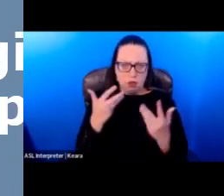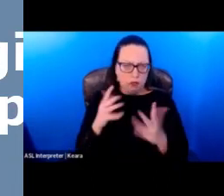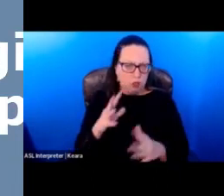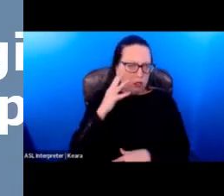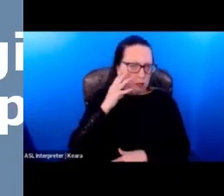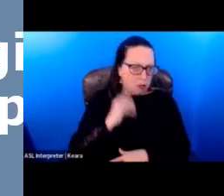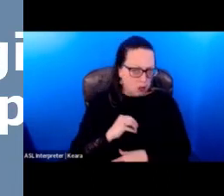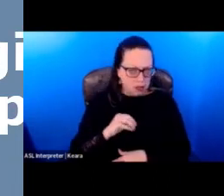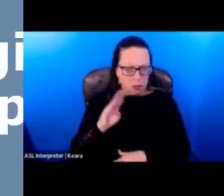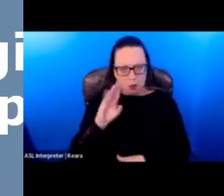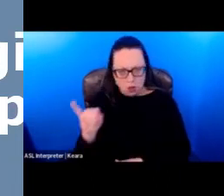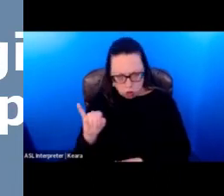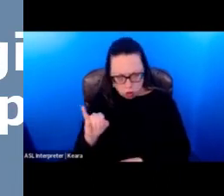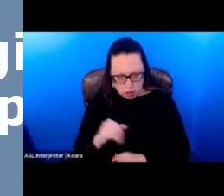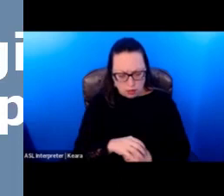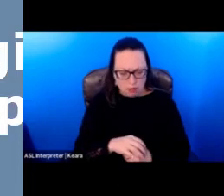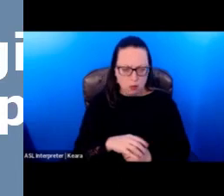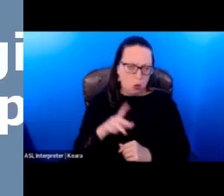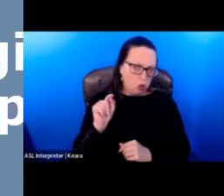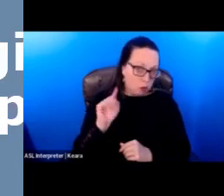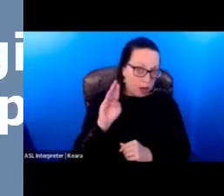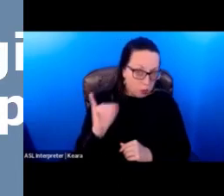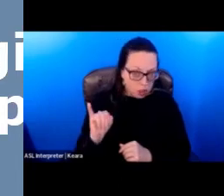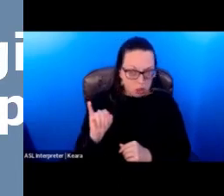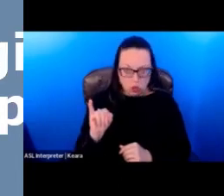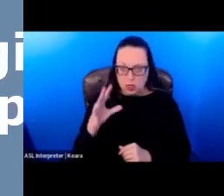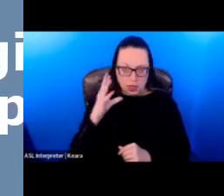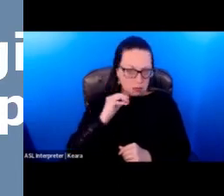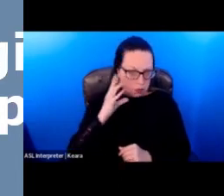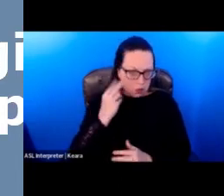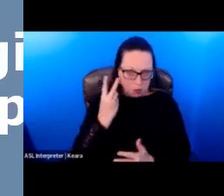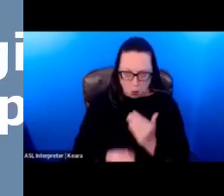programs. There are those peers who are not aware of peer